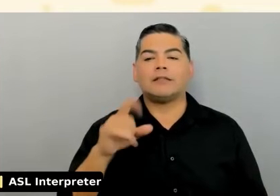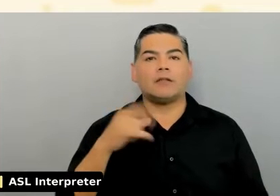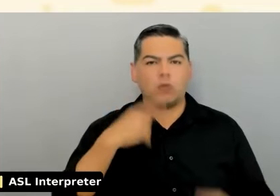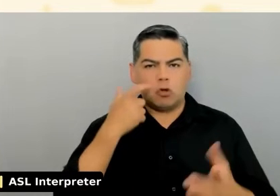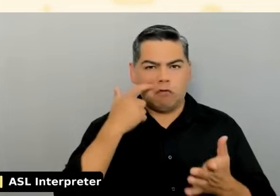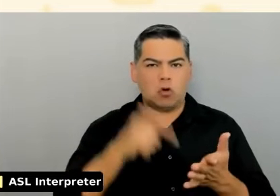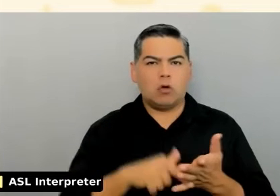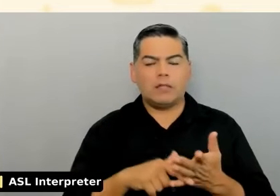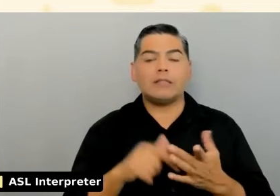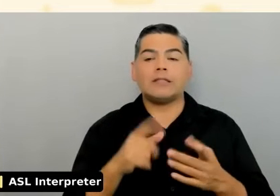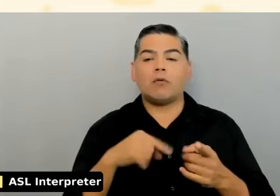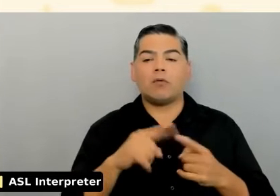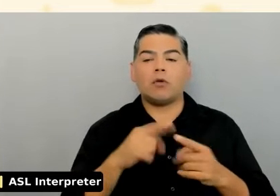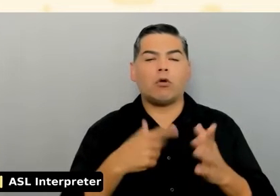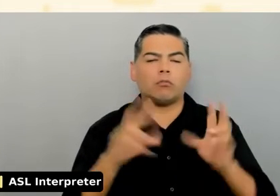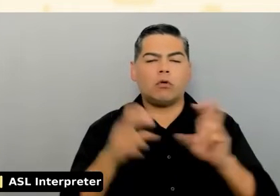when we are reviewing a page for focus visibility.